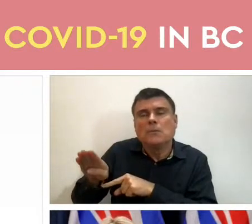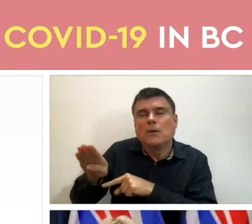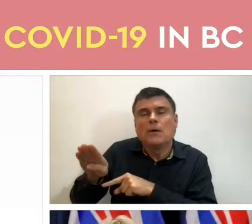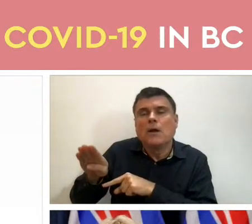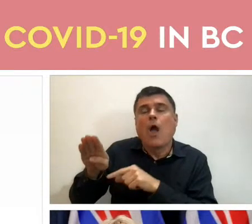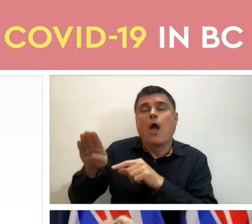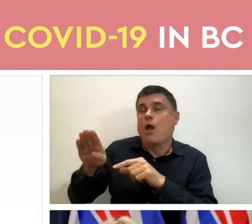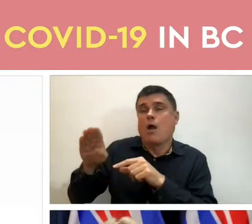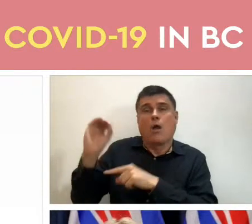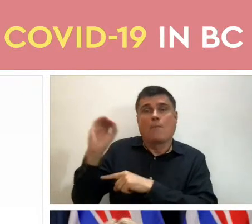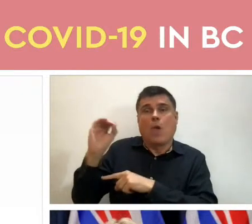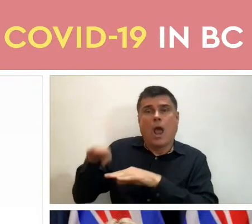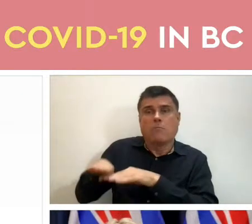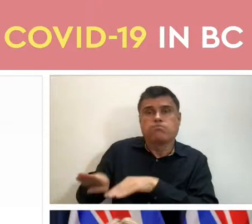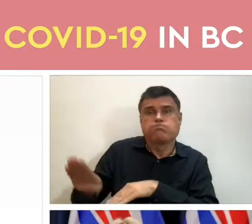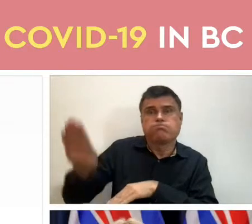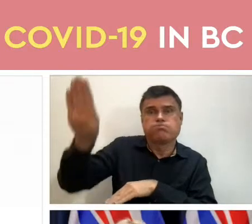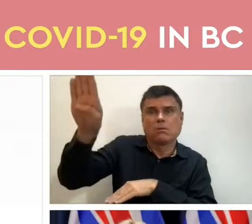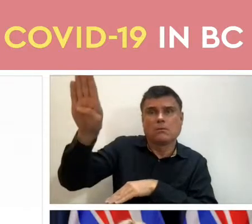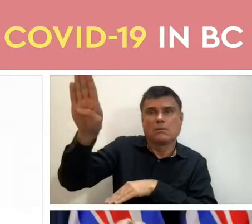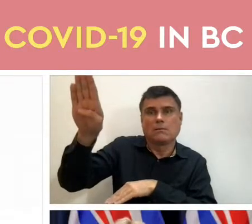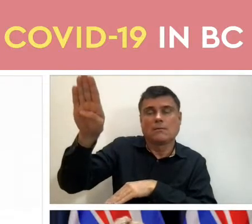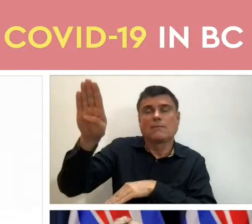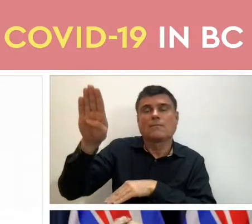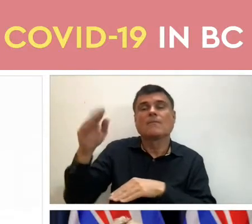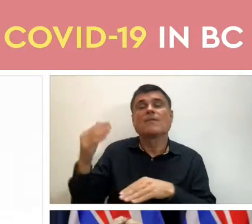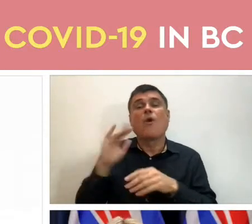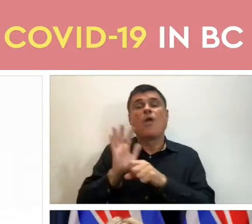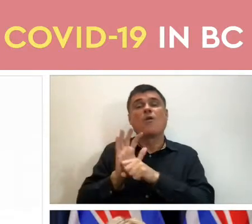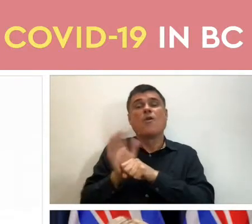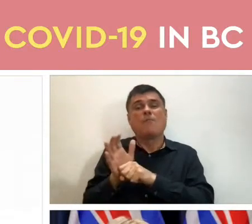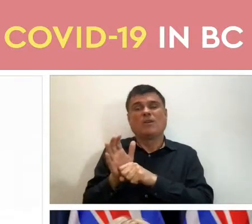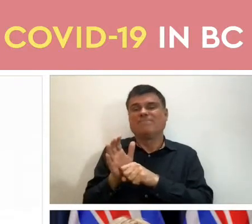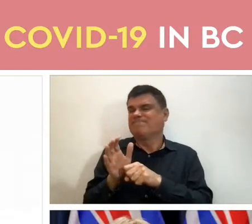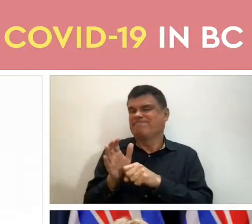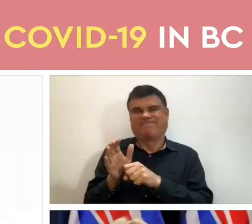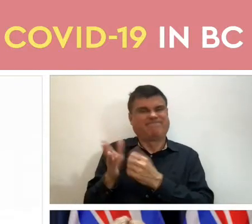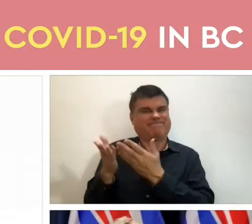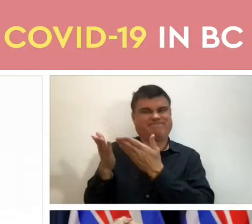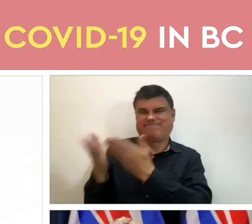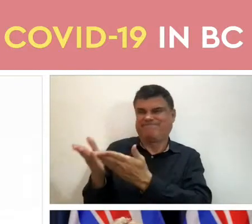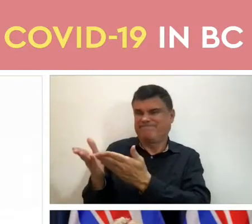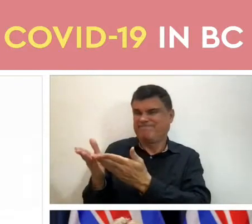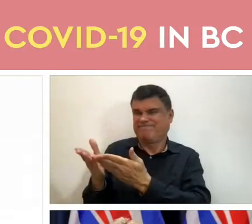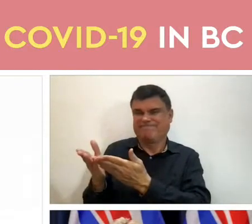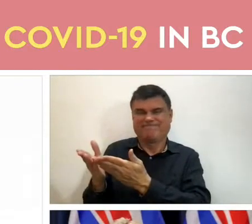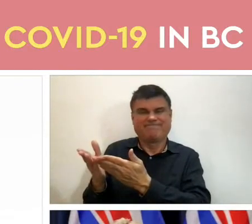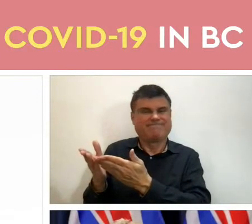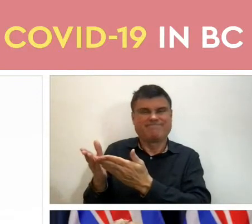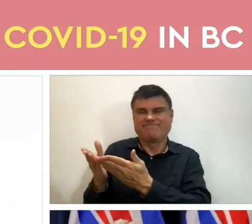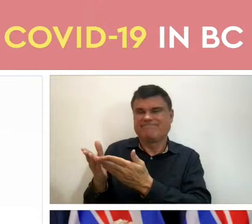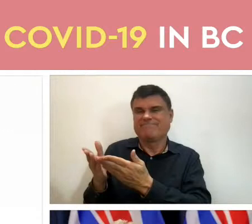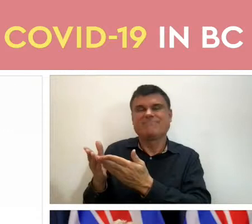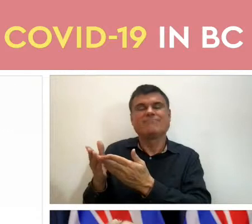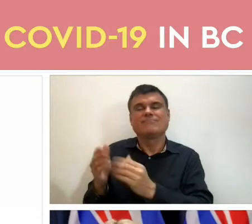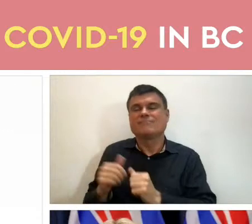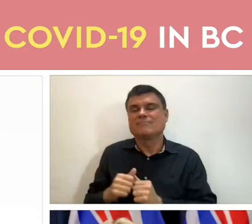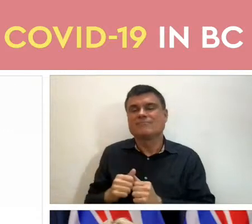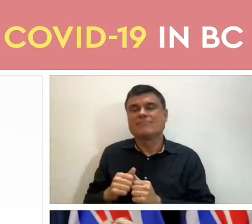have high populace areas that have had low rates in the past little while in Vancouver,